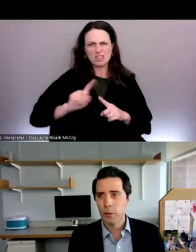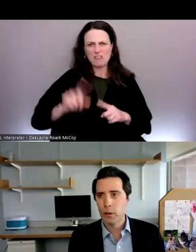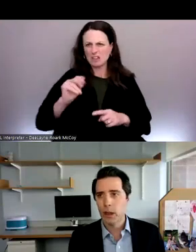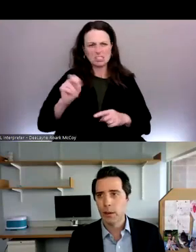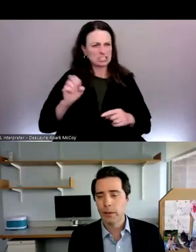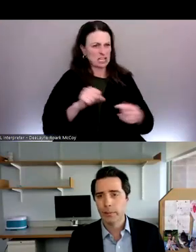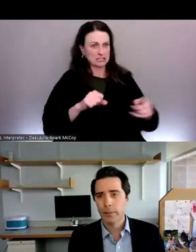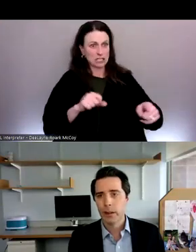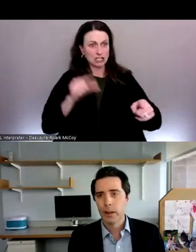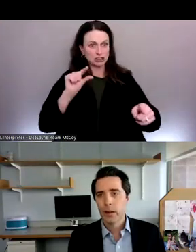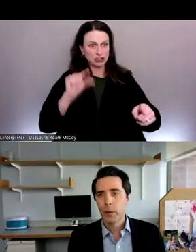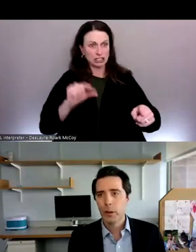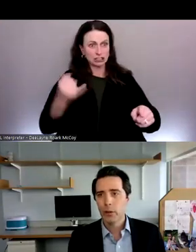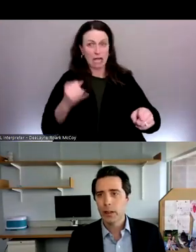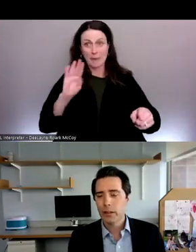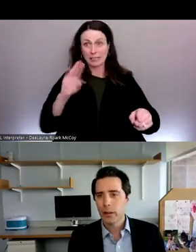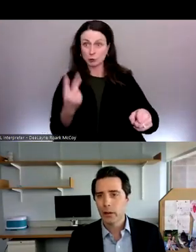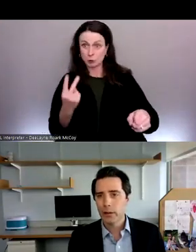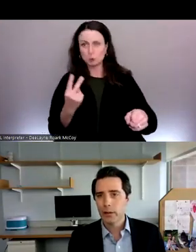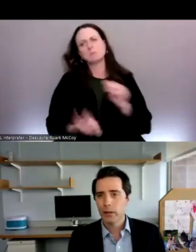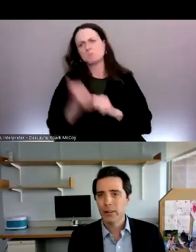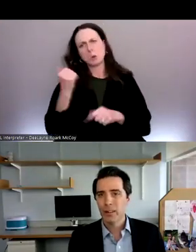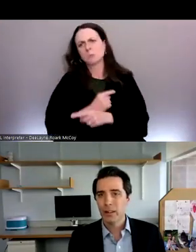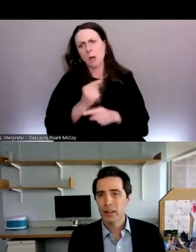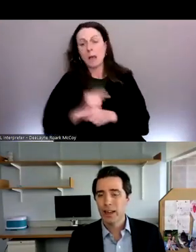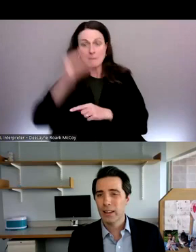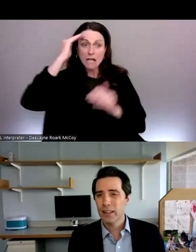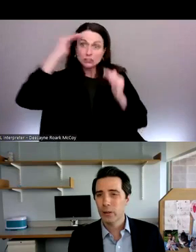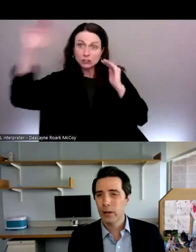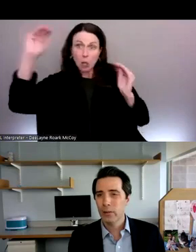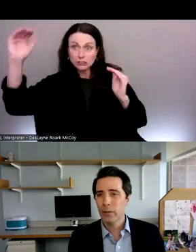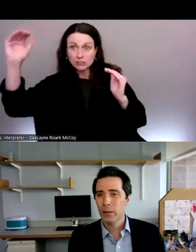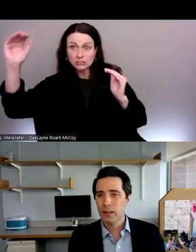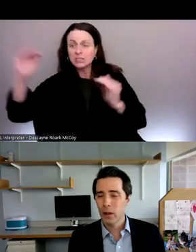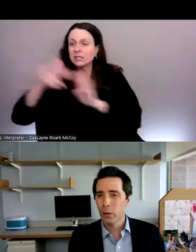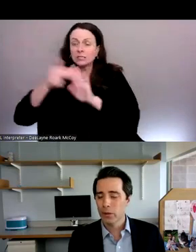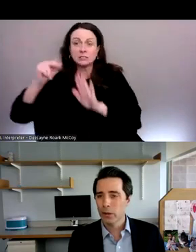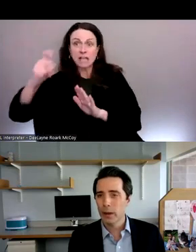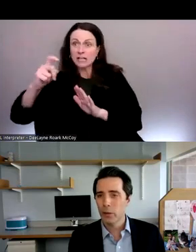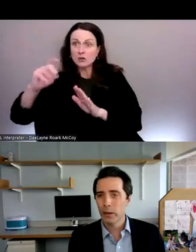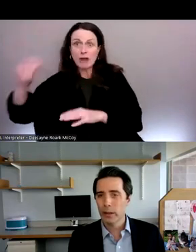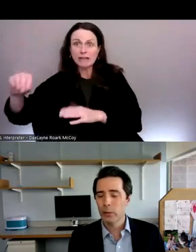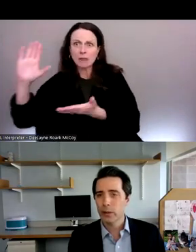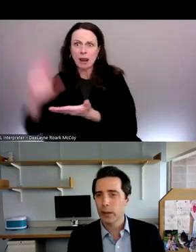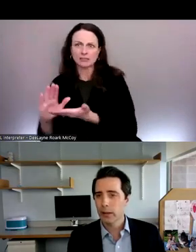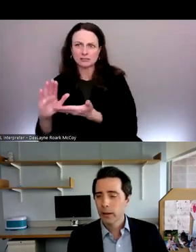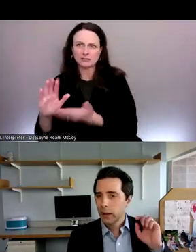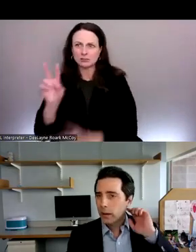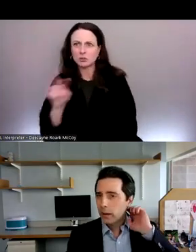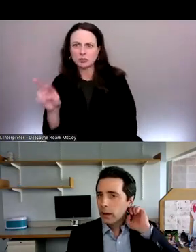is the most common but when you look at adults the diagnostic rate is lower so it's about